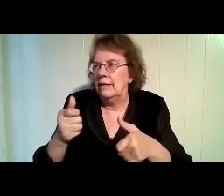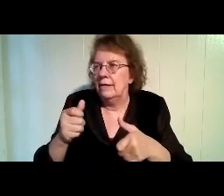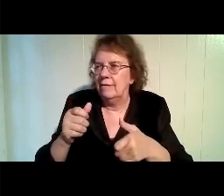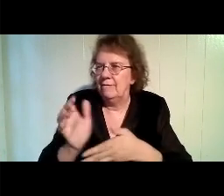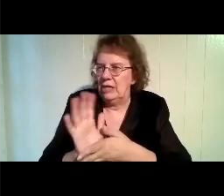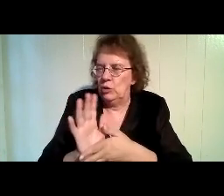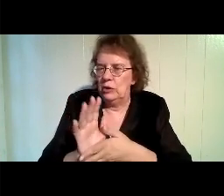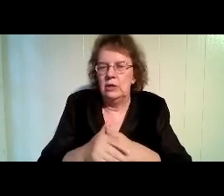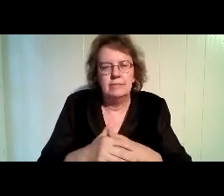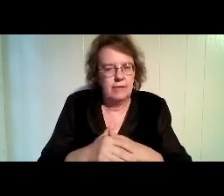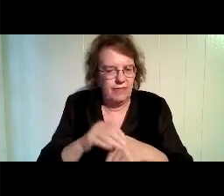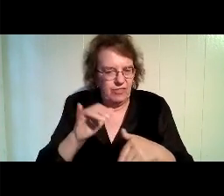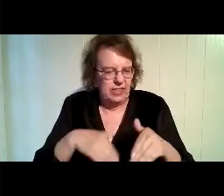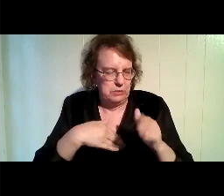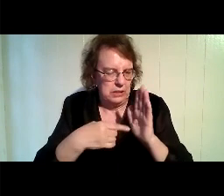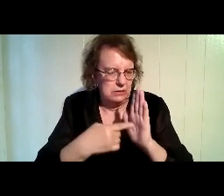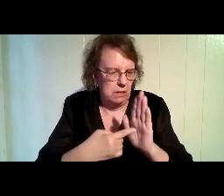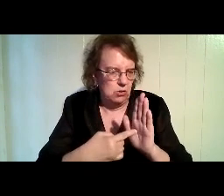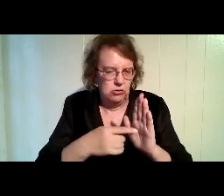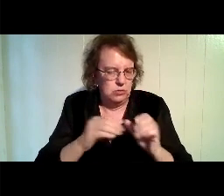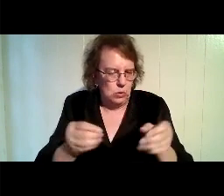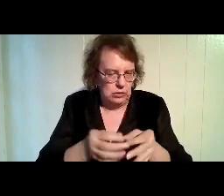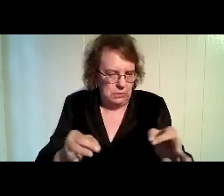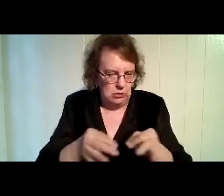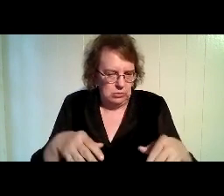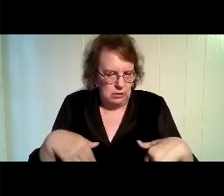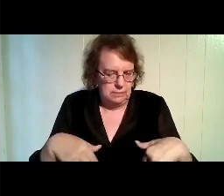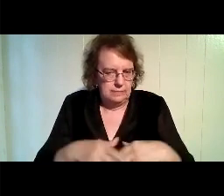So that's my example. No subtitles yet to put in the